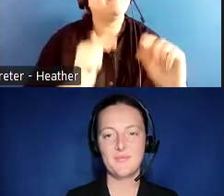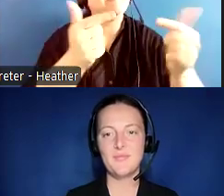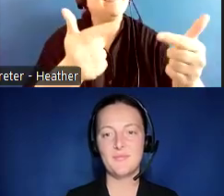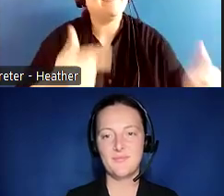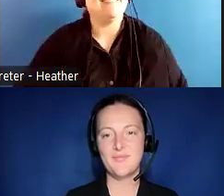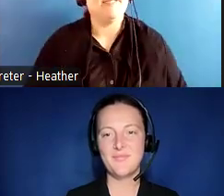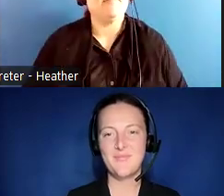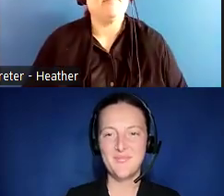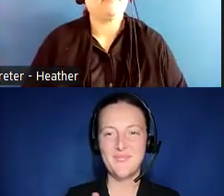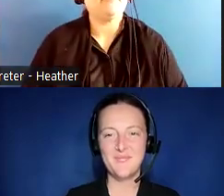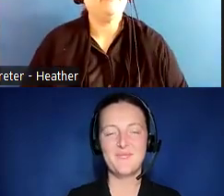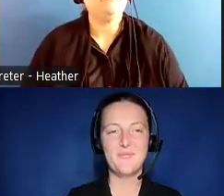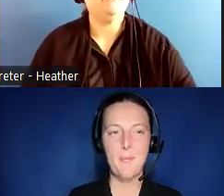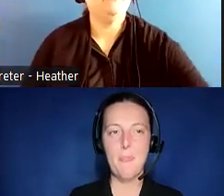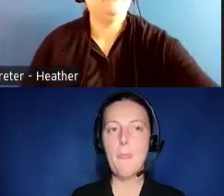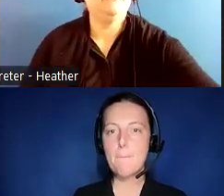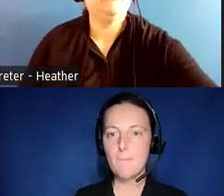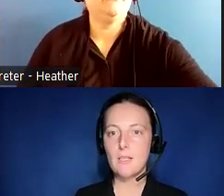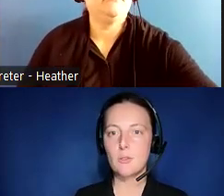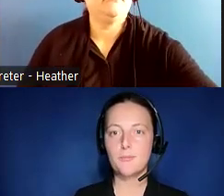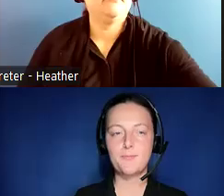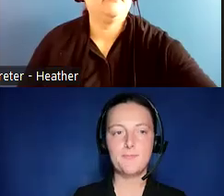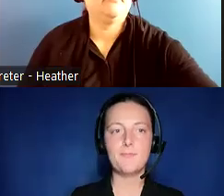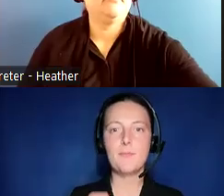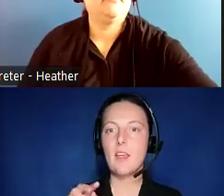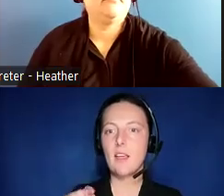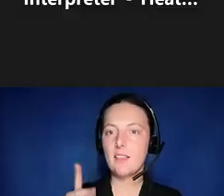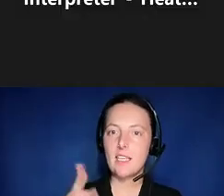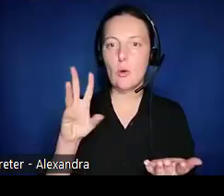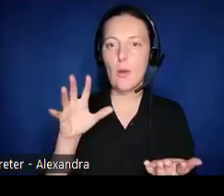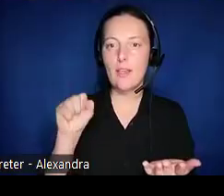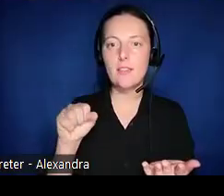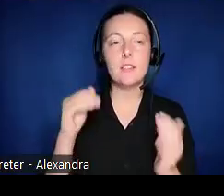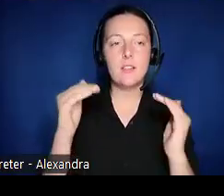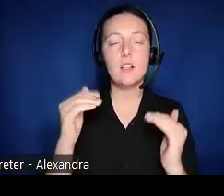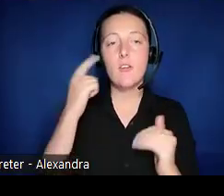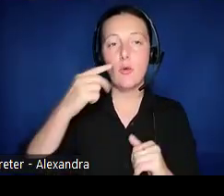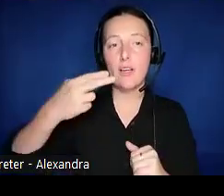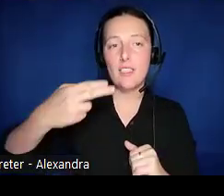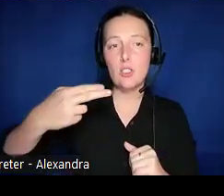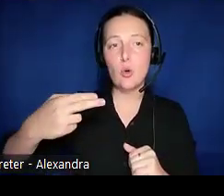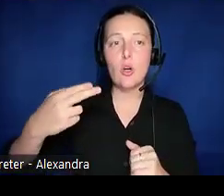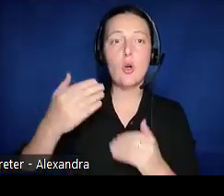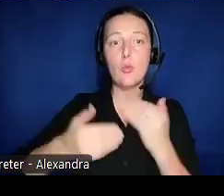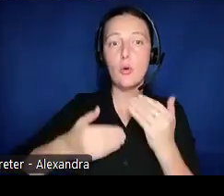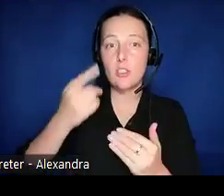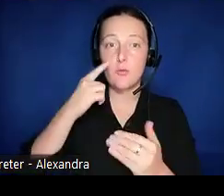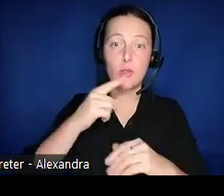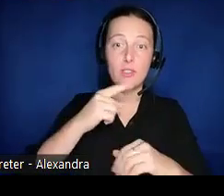The historical progression of statistics and societ and psychiatry happens together. This